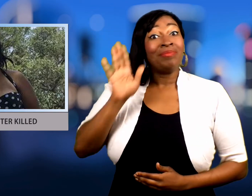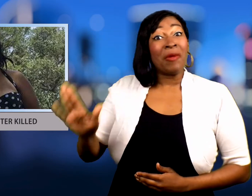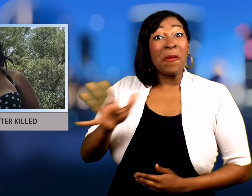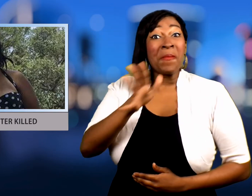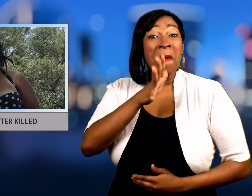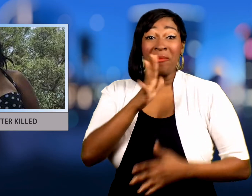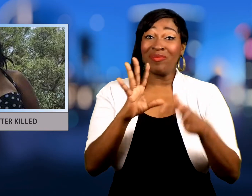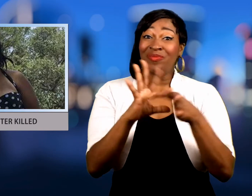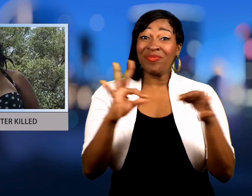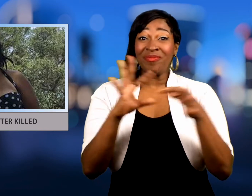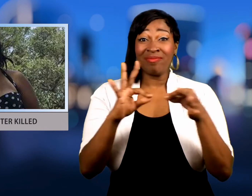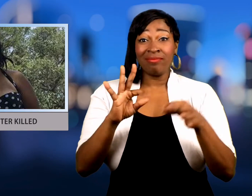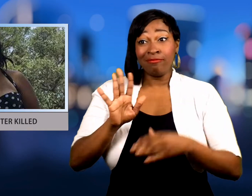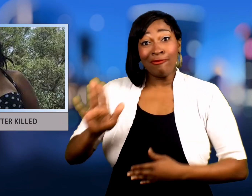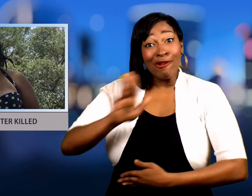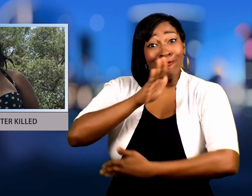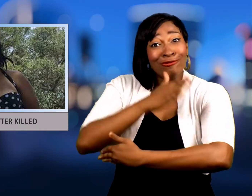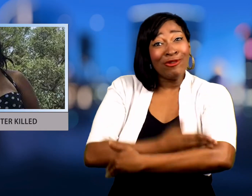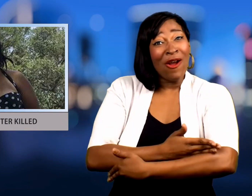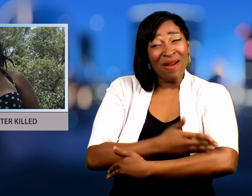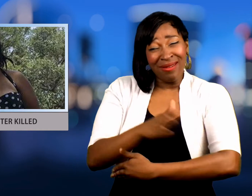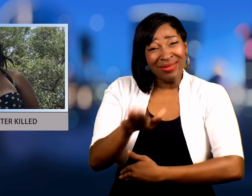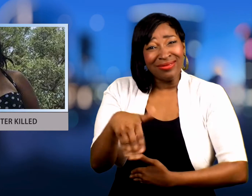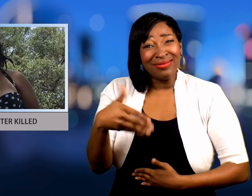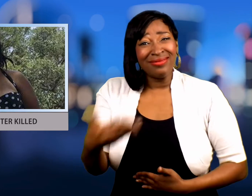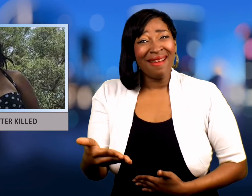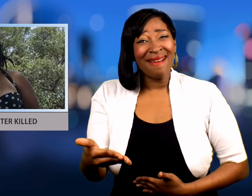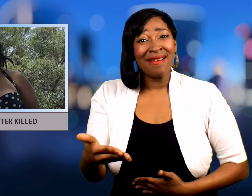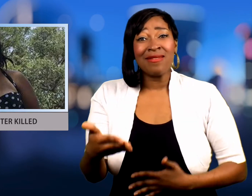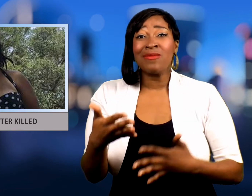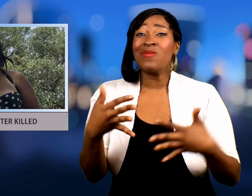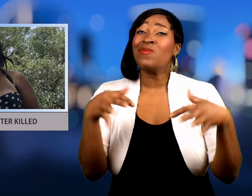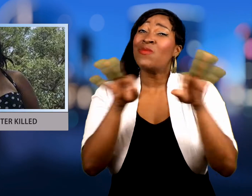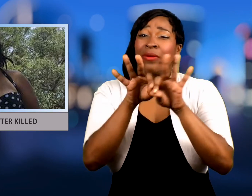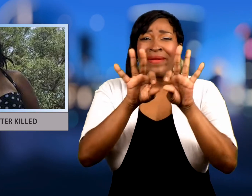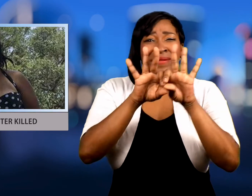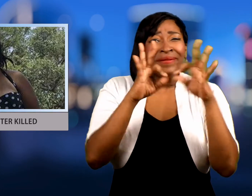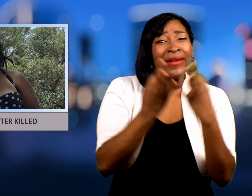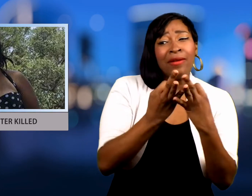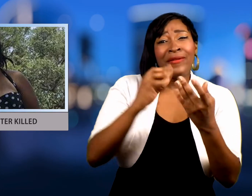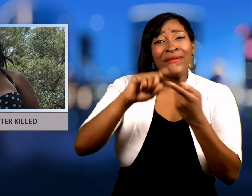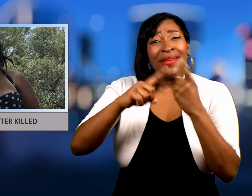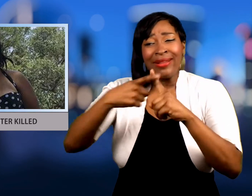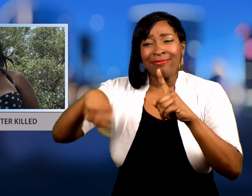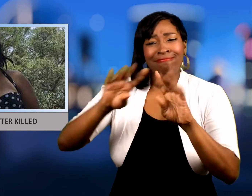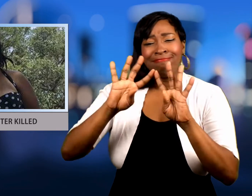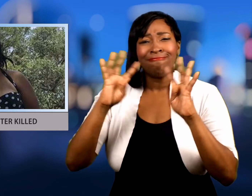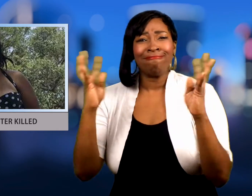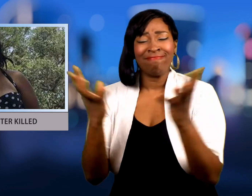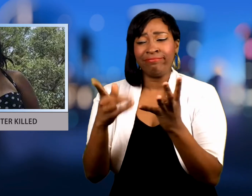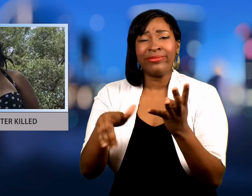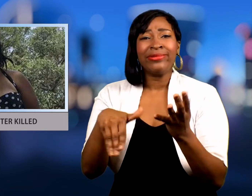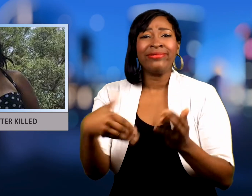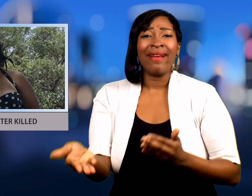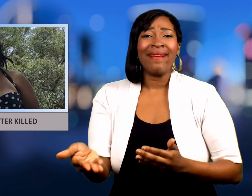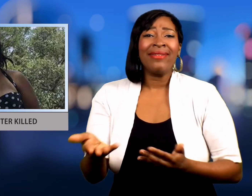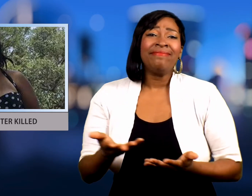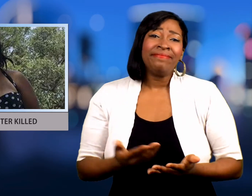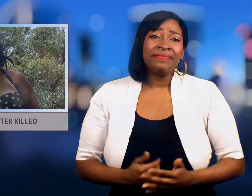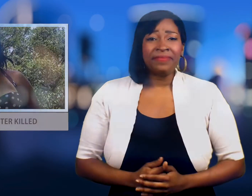says it comforts her to know her daughter was surrounded by family and friends when she died.